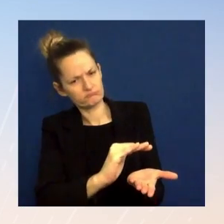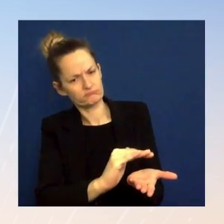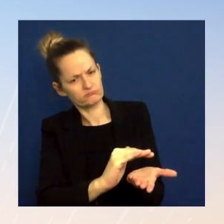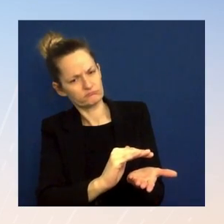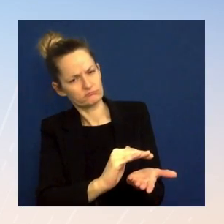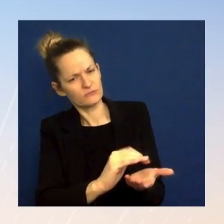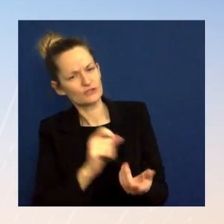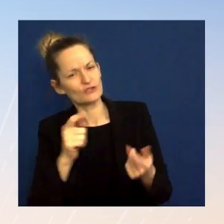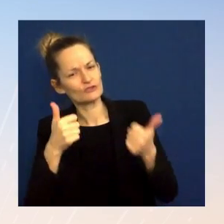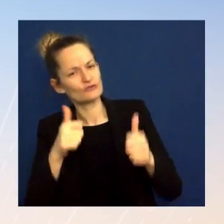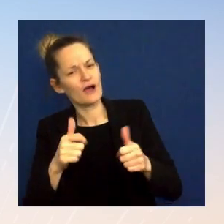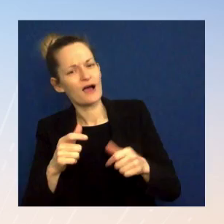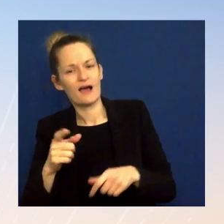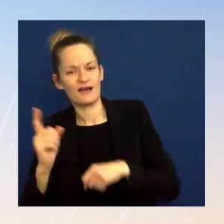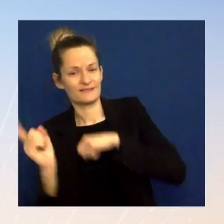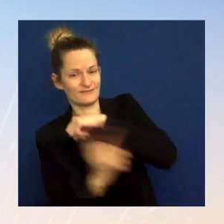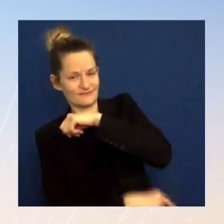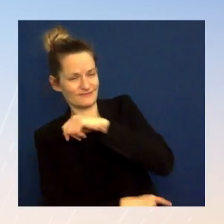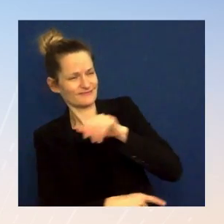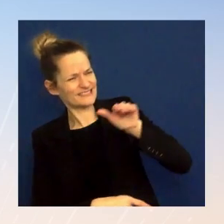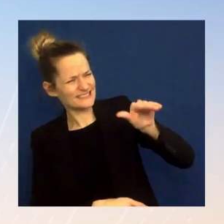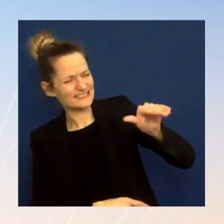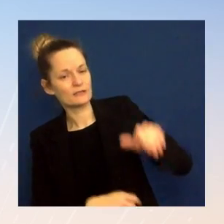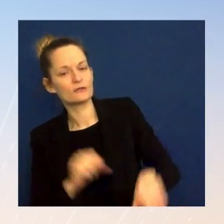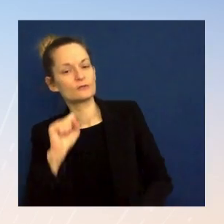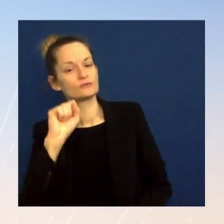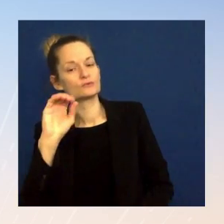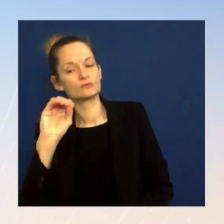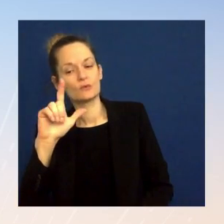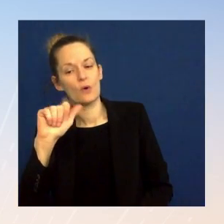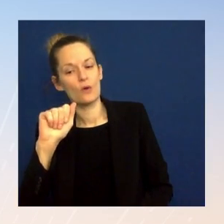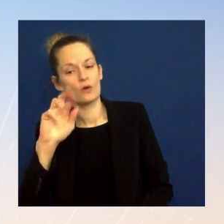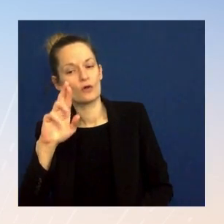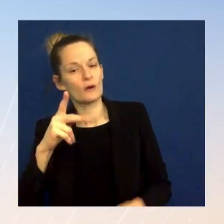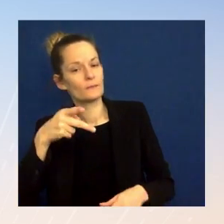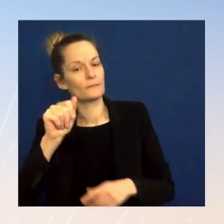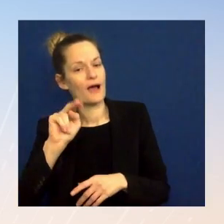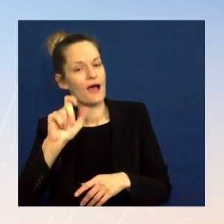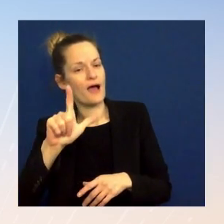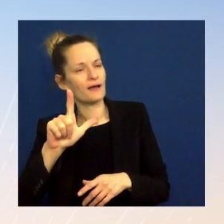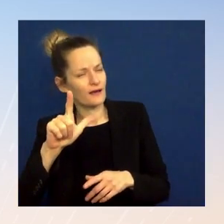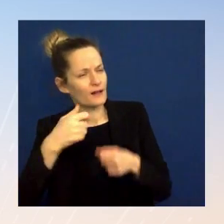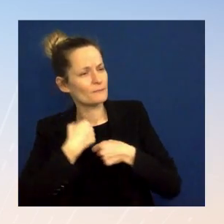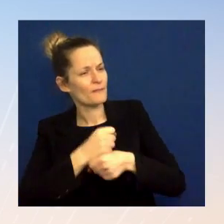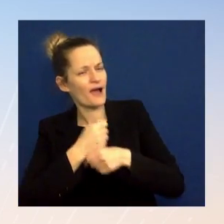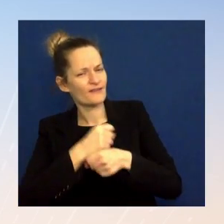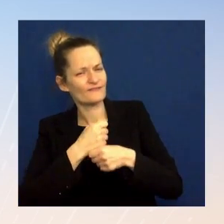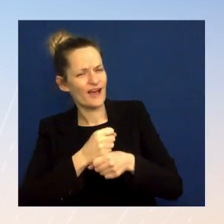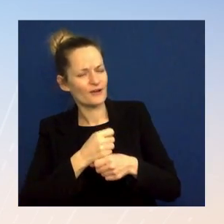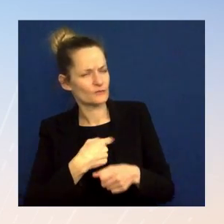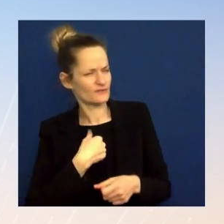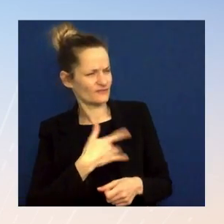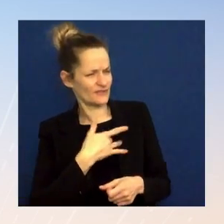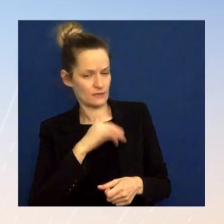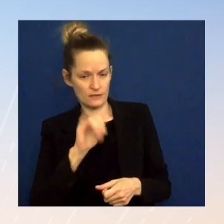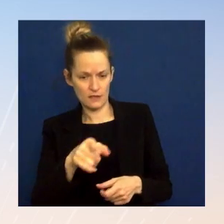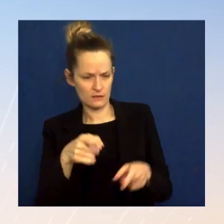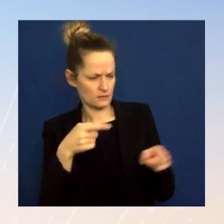How does this President see the interplay between human rights and climate change? And is there any scenario